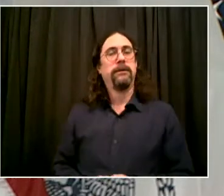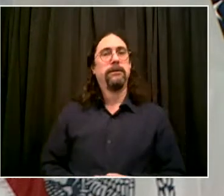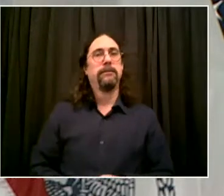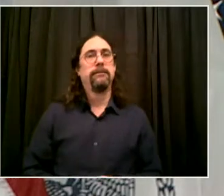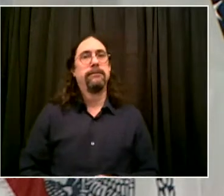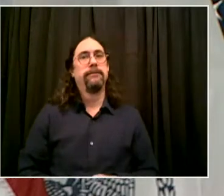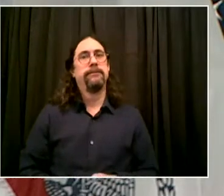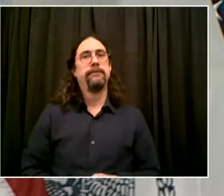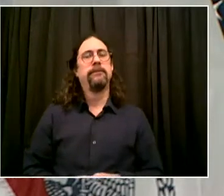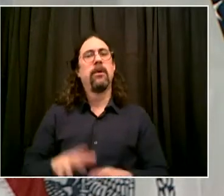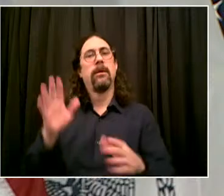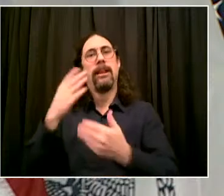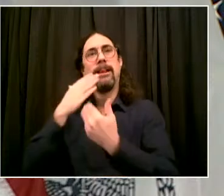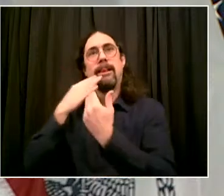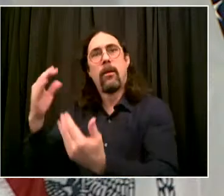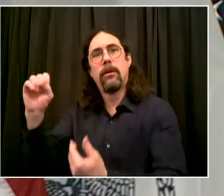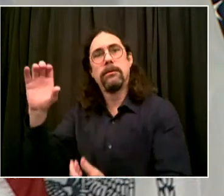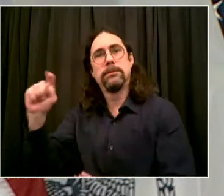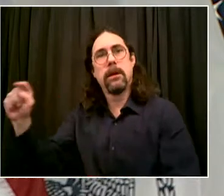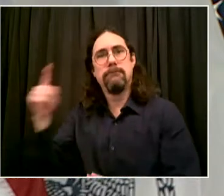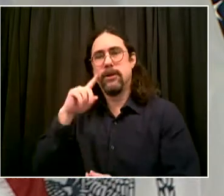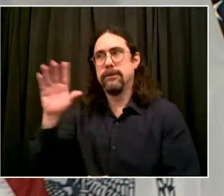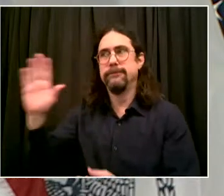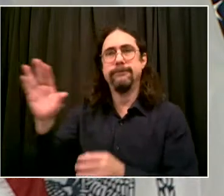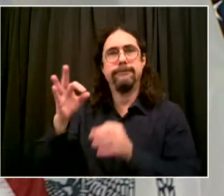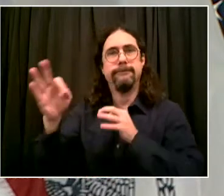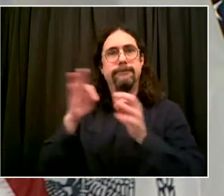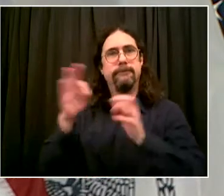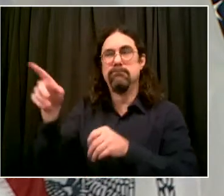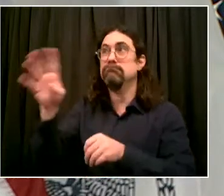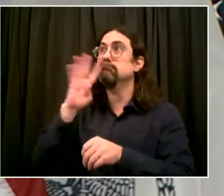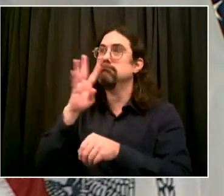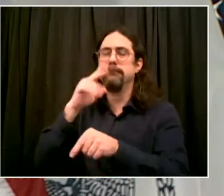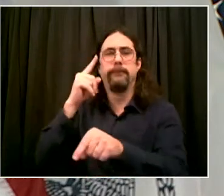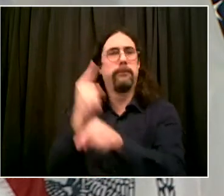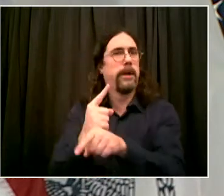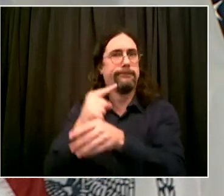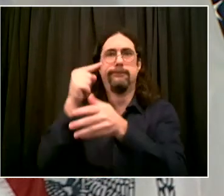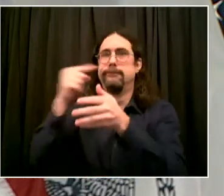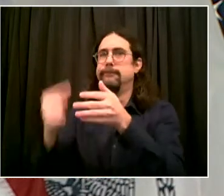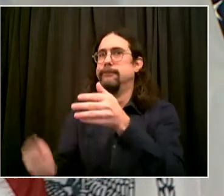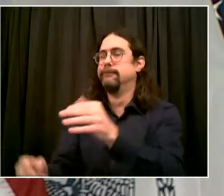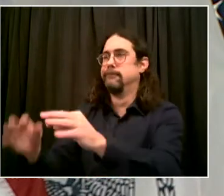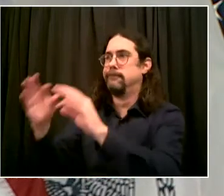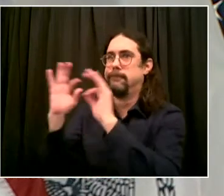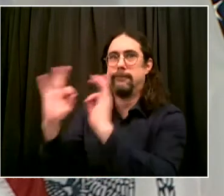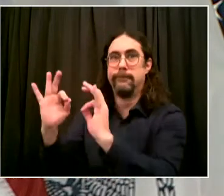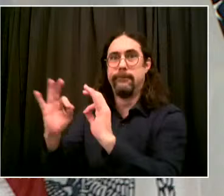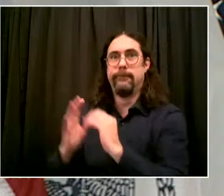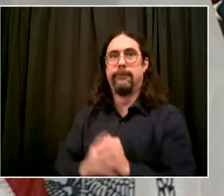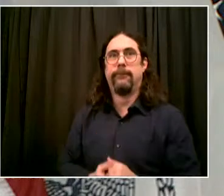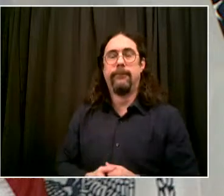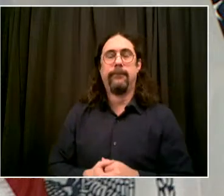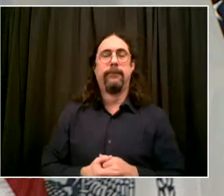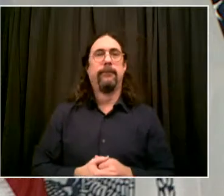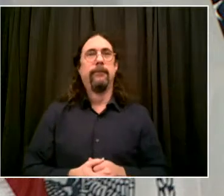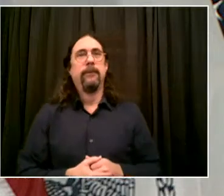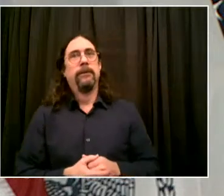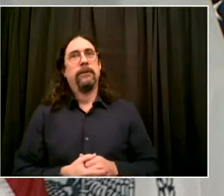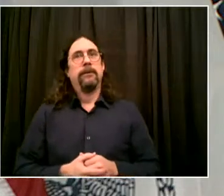AGAIN THIS IS AN EFFORT WERE SO